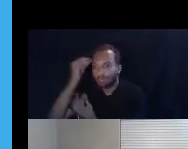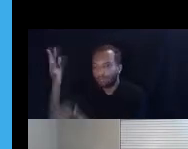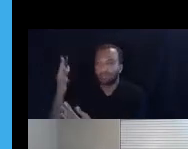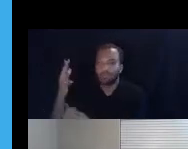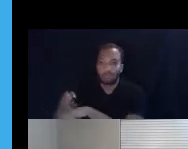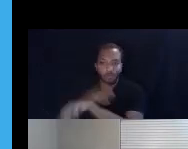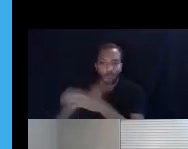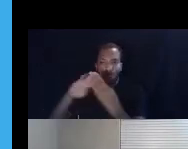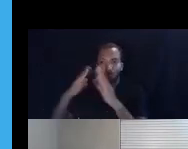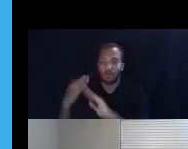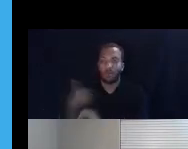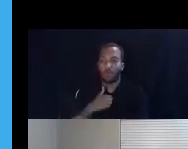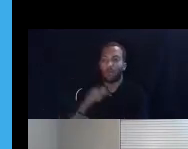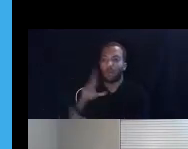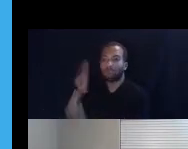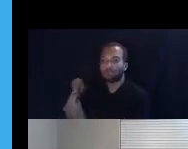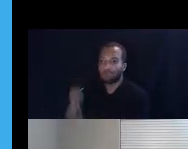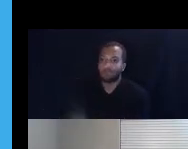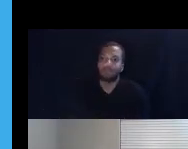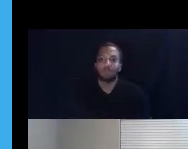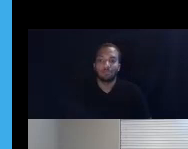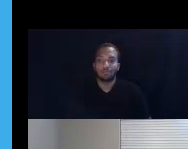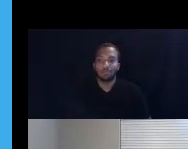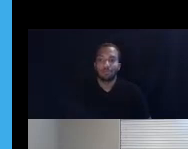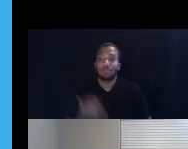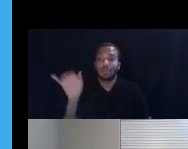The other piece that also started developing,